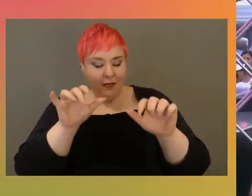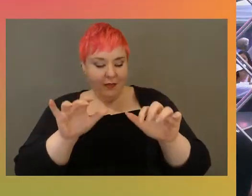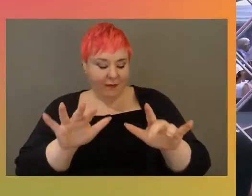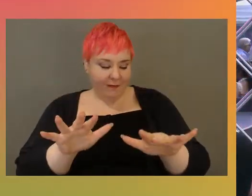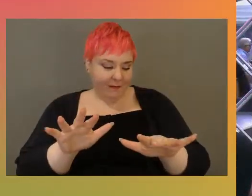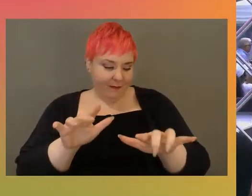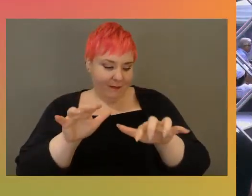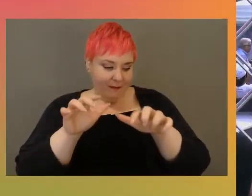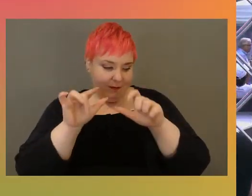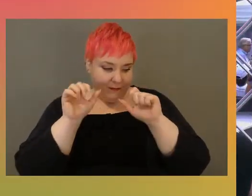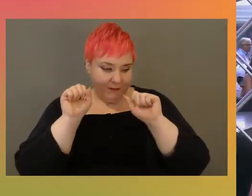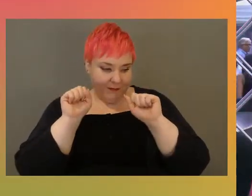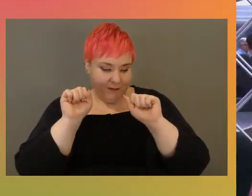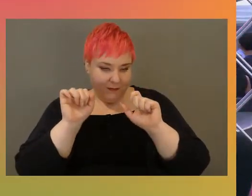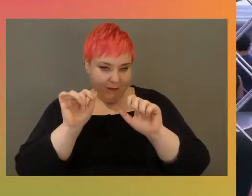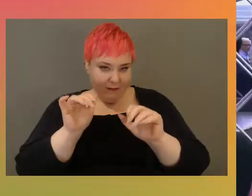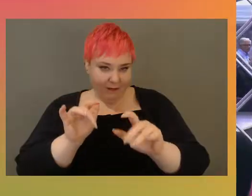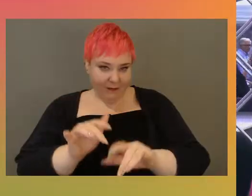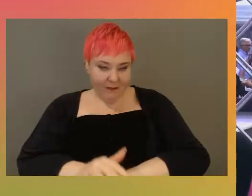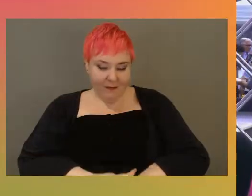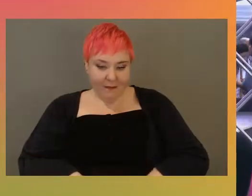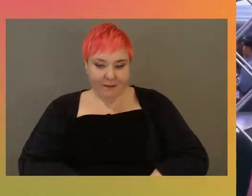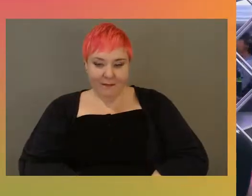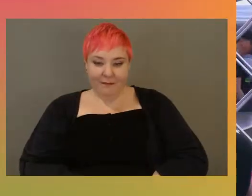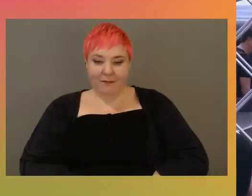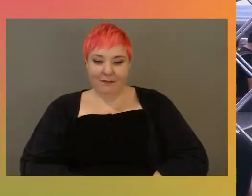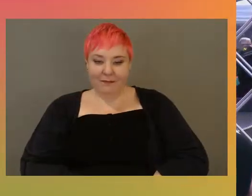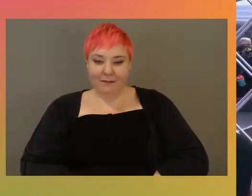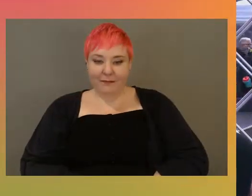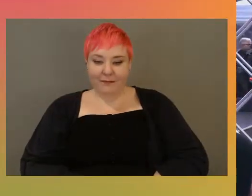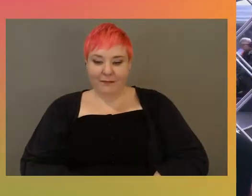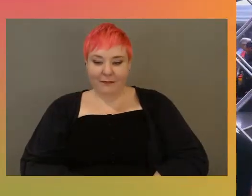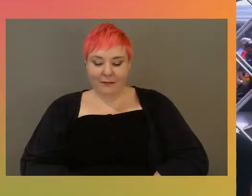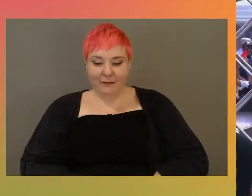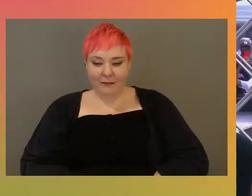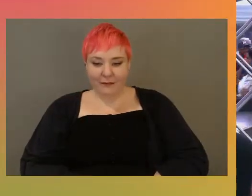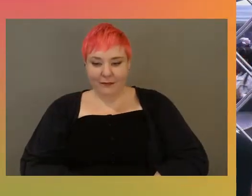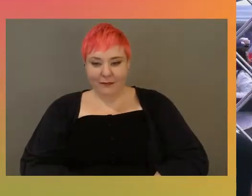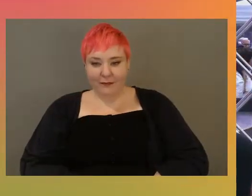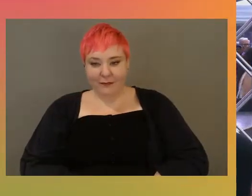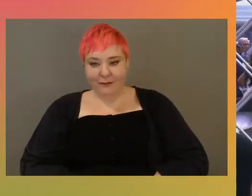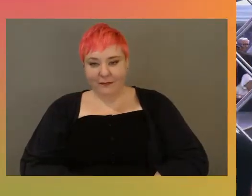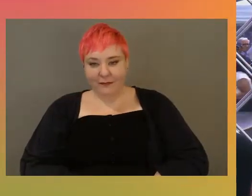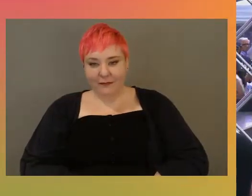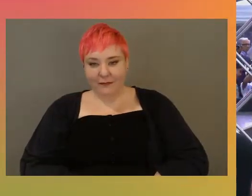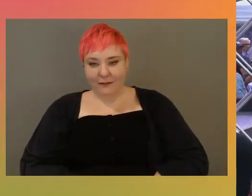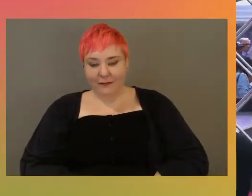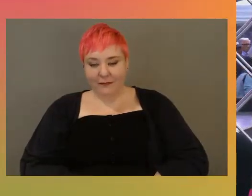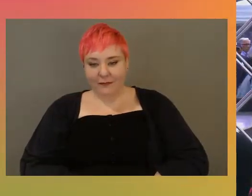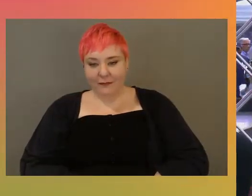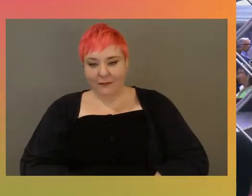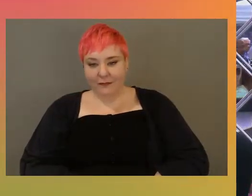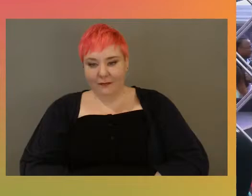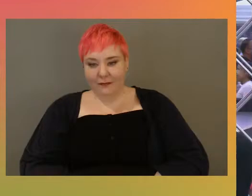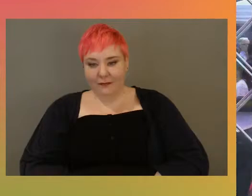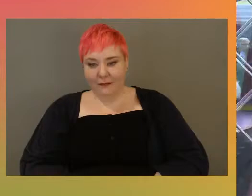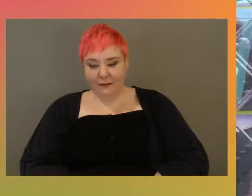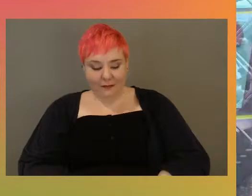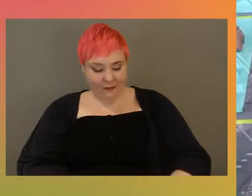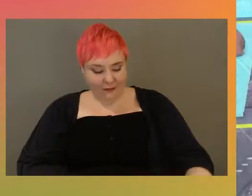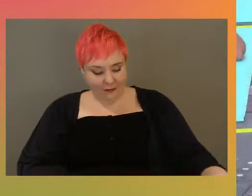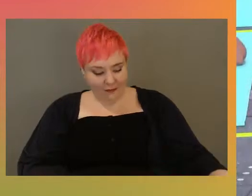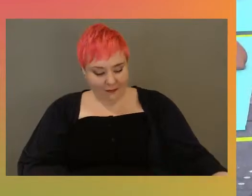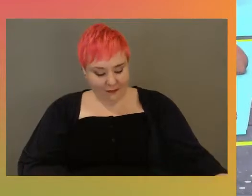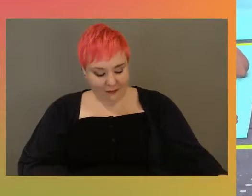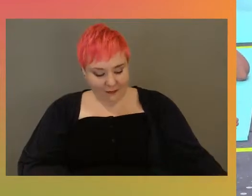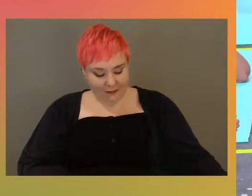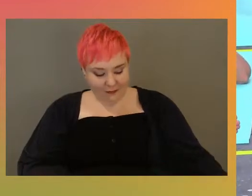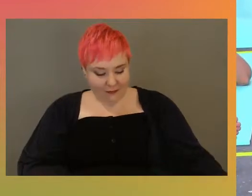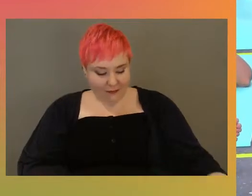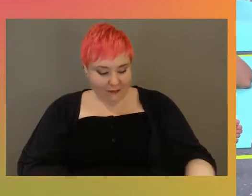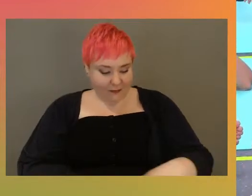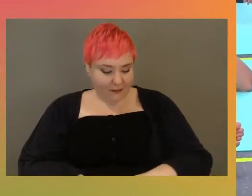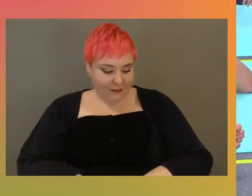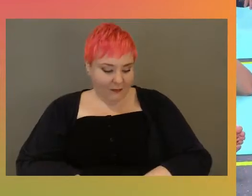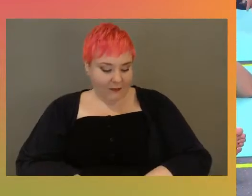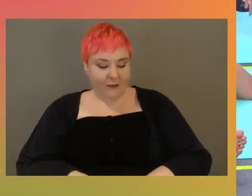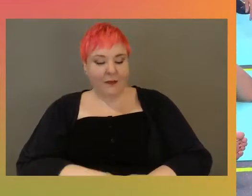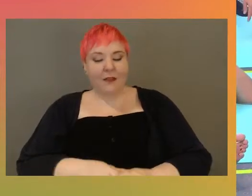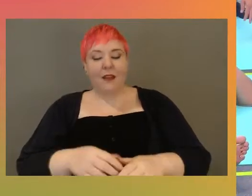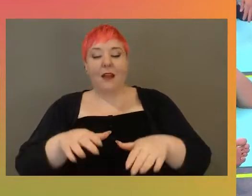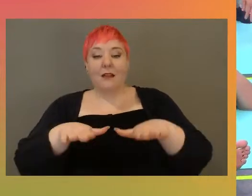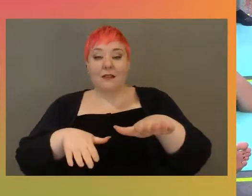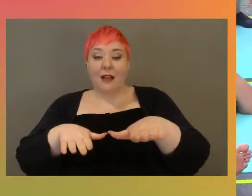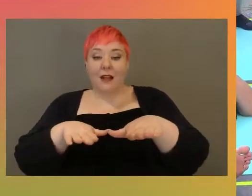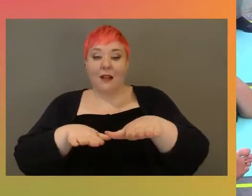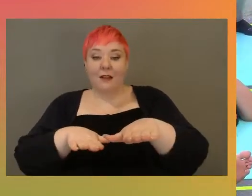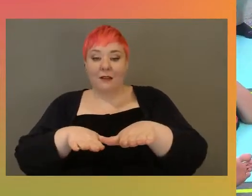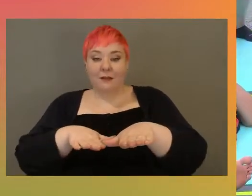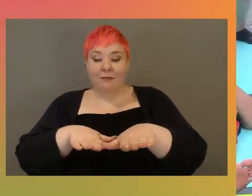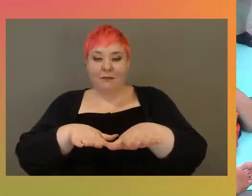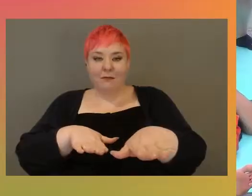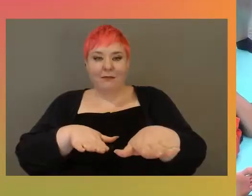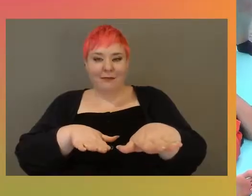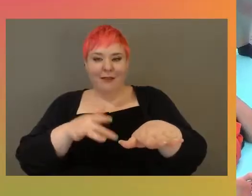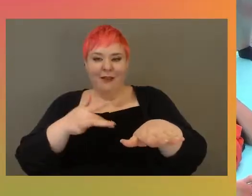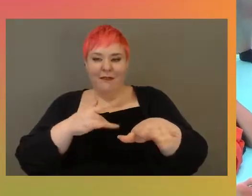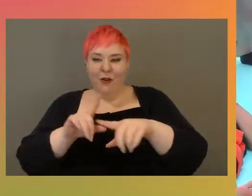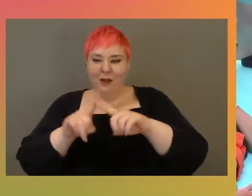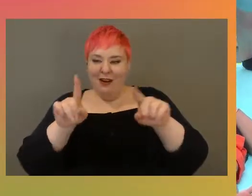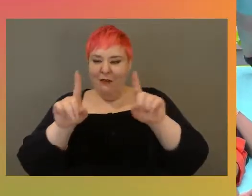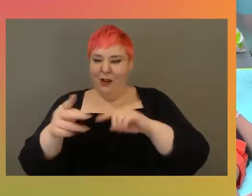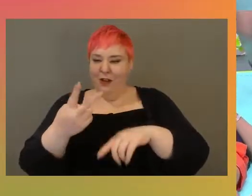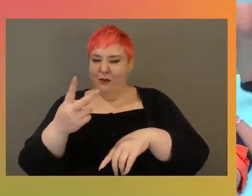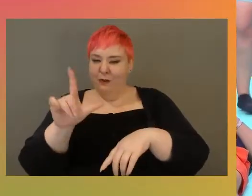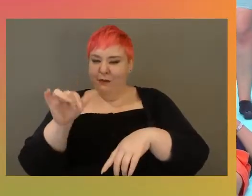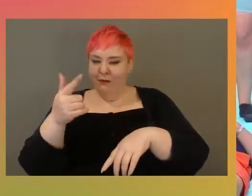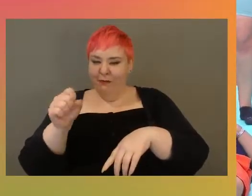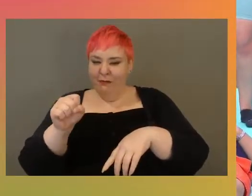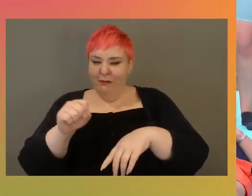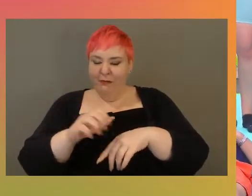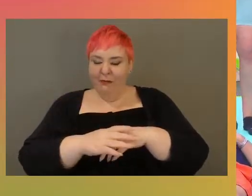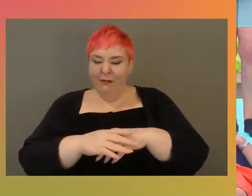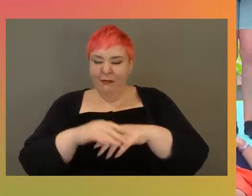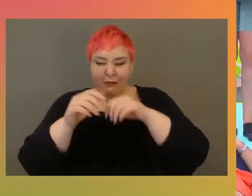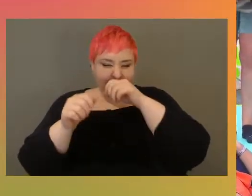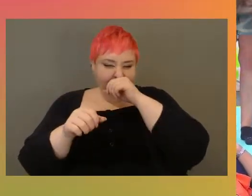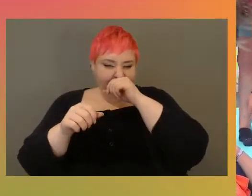EXHALE, EXHALE, EXHALE.